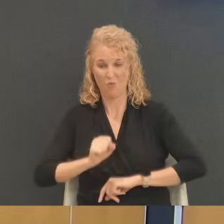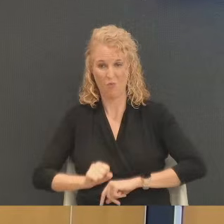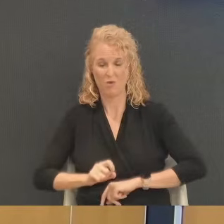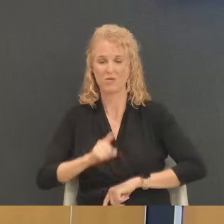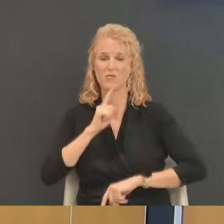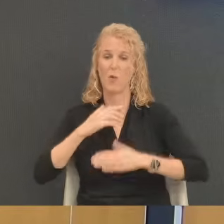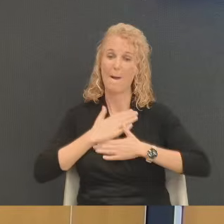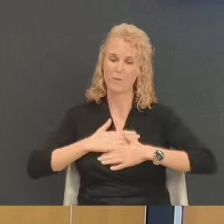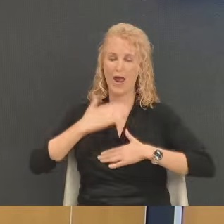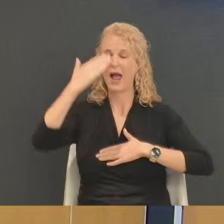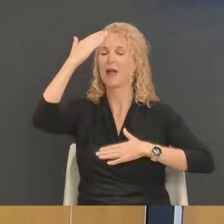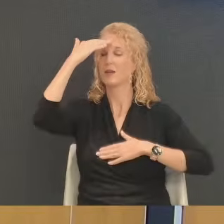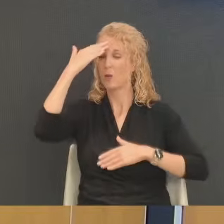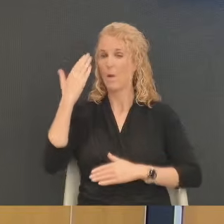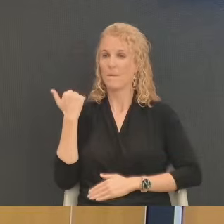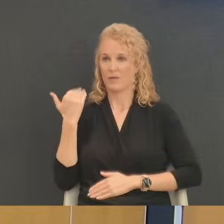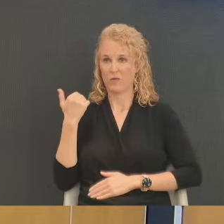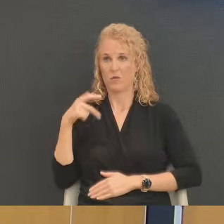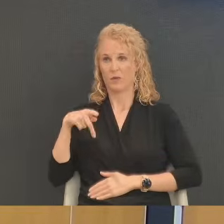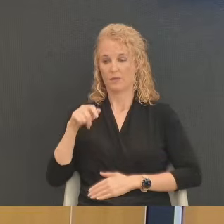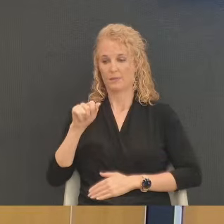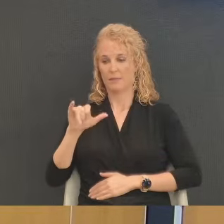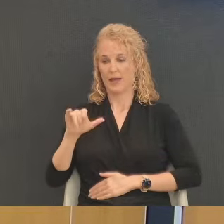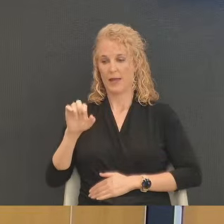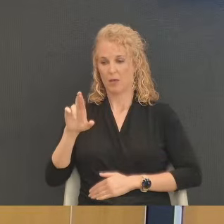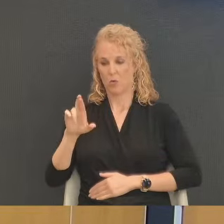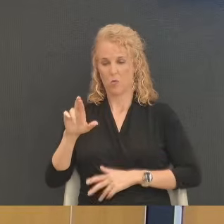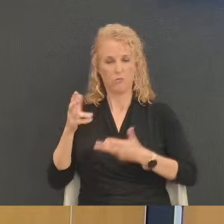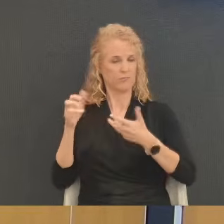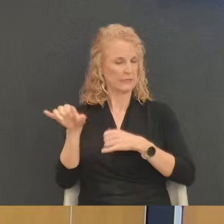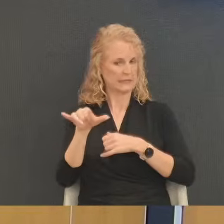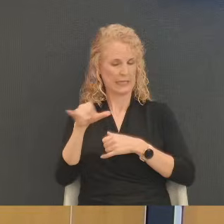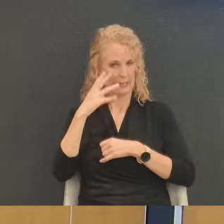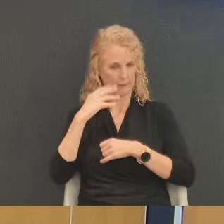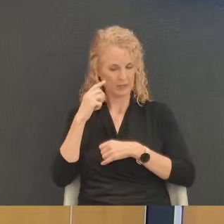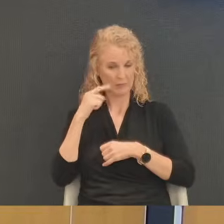did the same exercise with Paycor. I just wanted to highlight that this is part of a process that